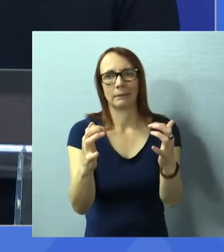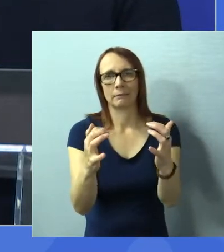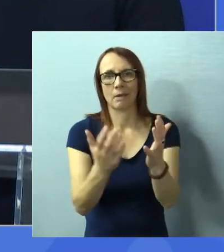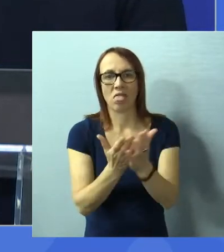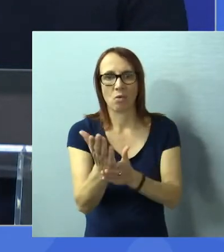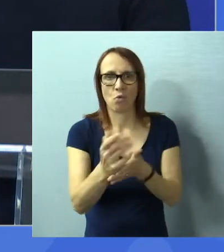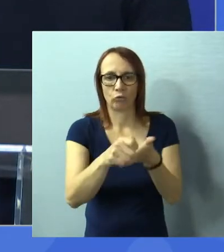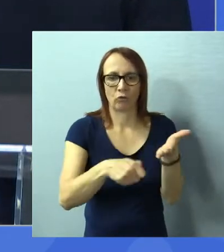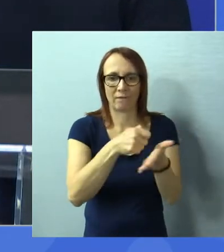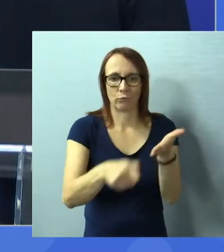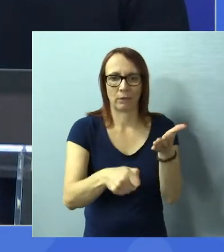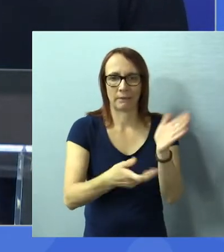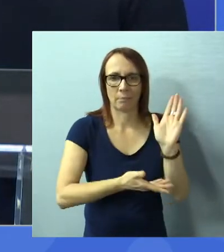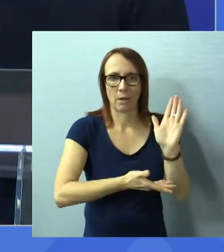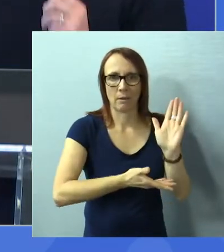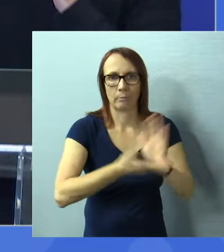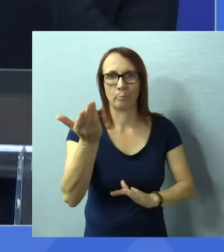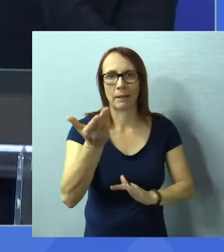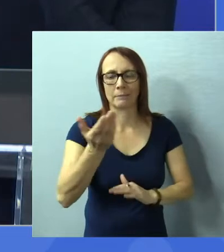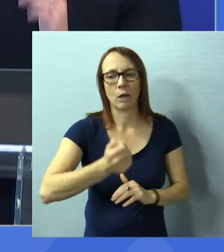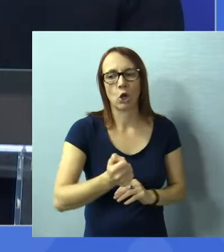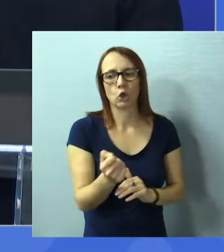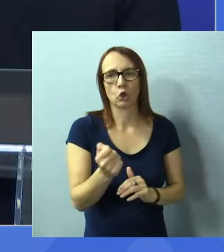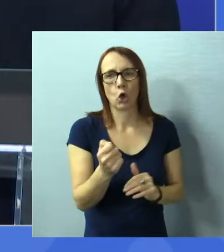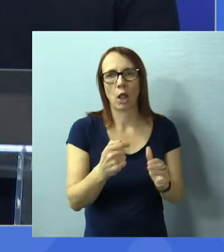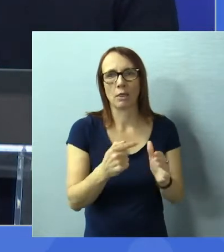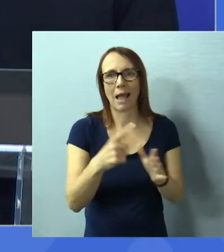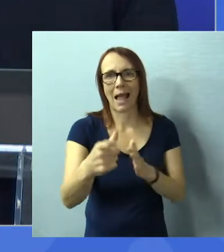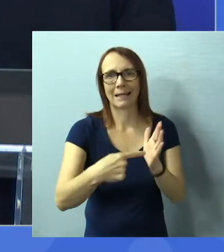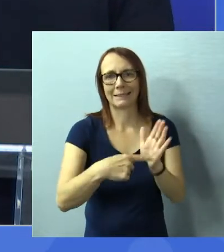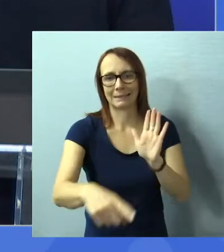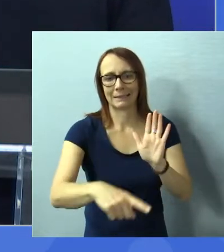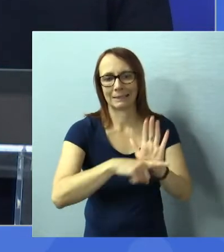and then the passage of the Scotland Act where Scottish voters voted yes to the